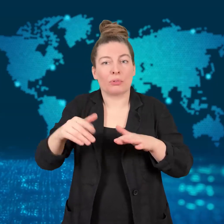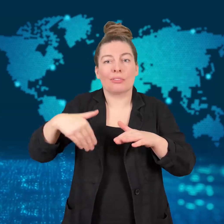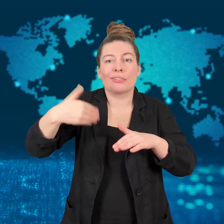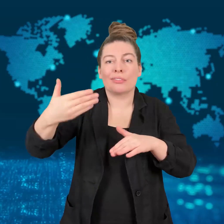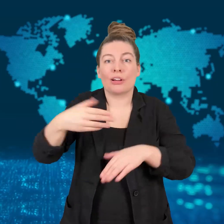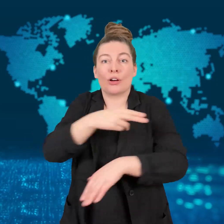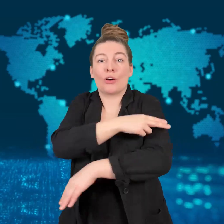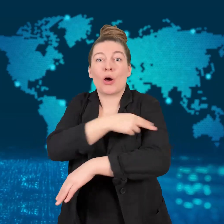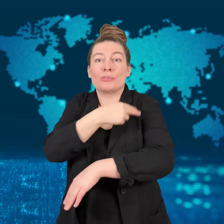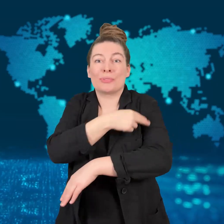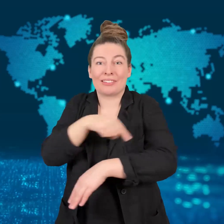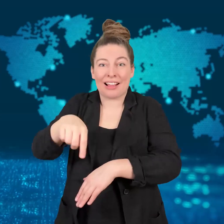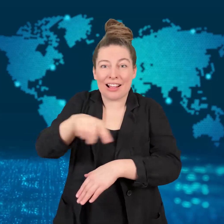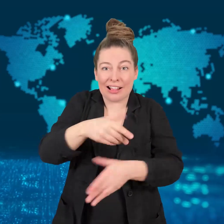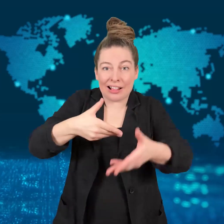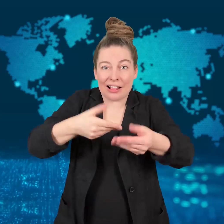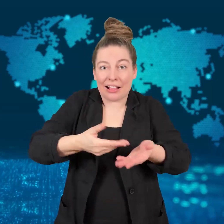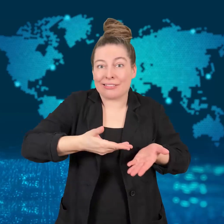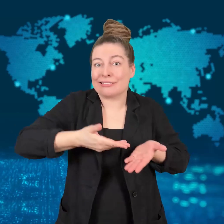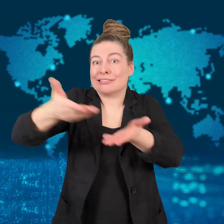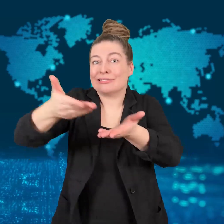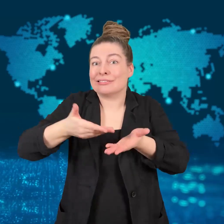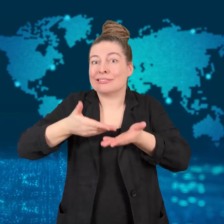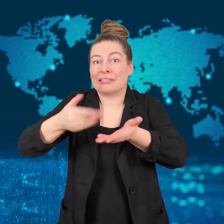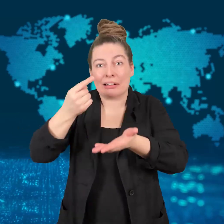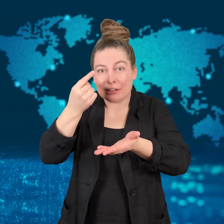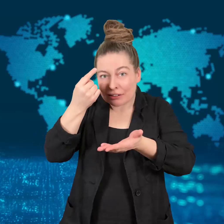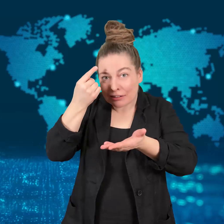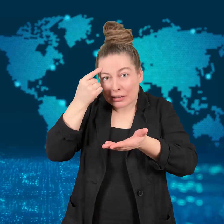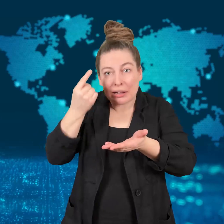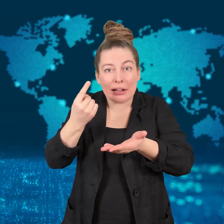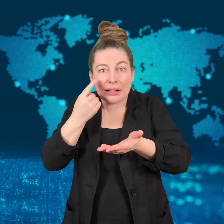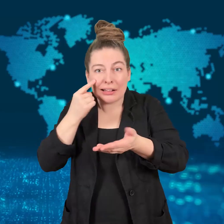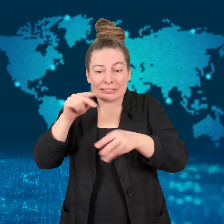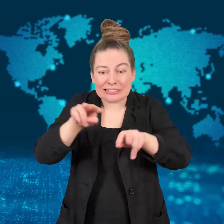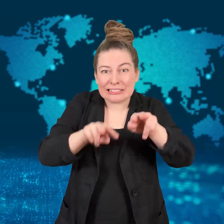and the people who survived the accident were trapped in the bus.